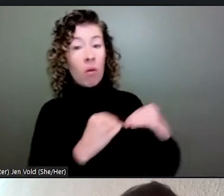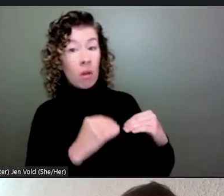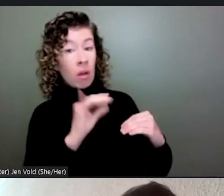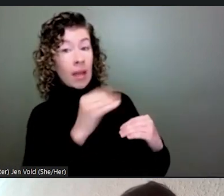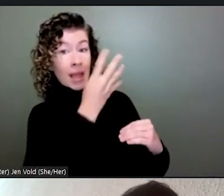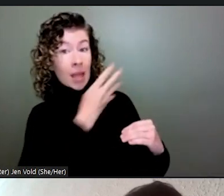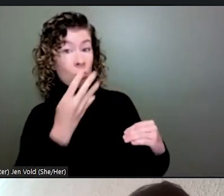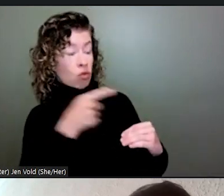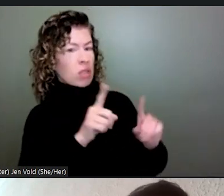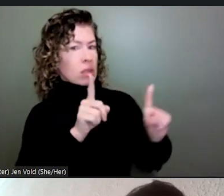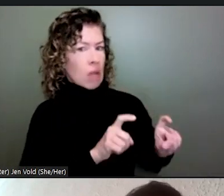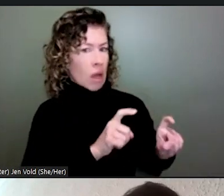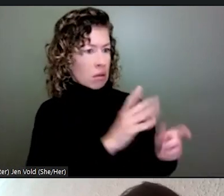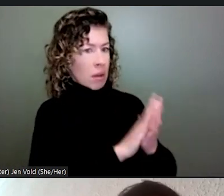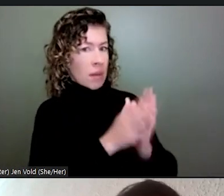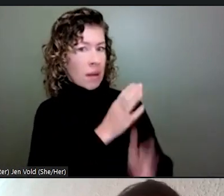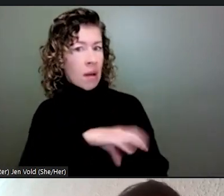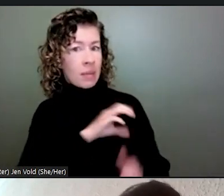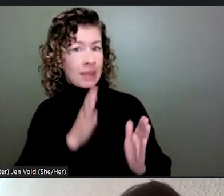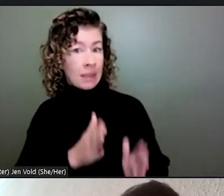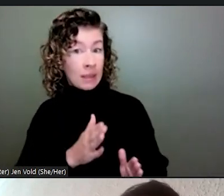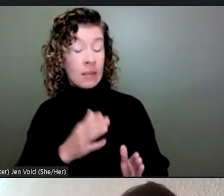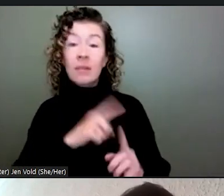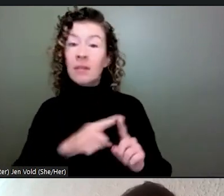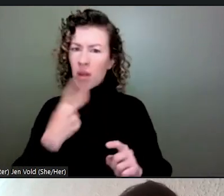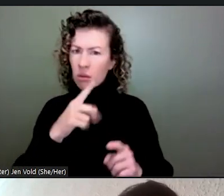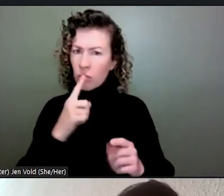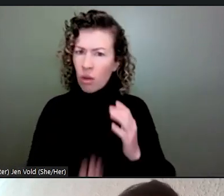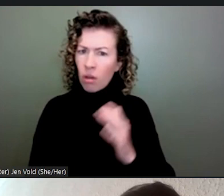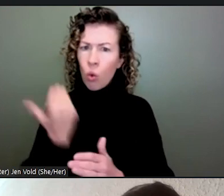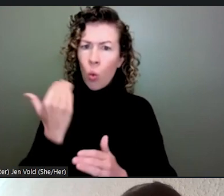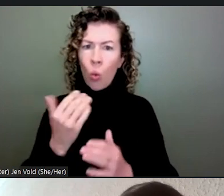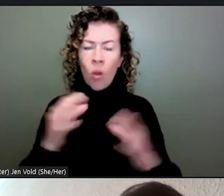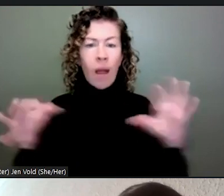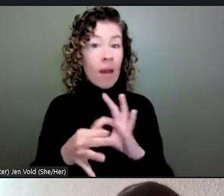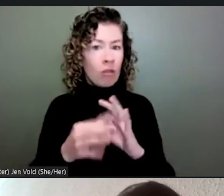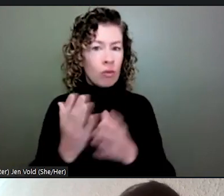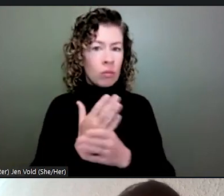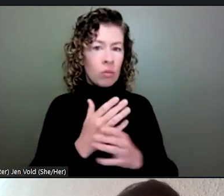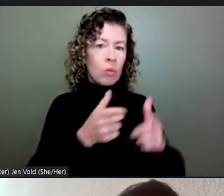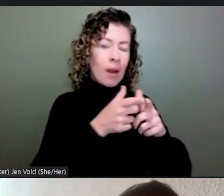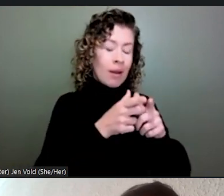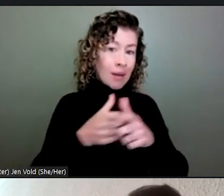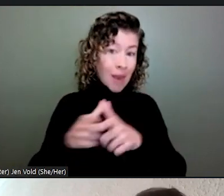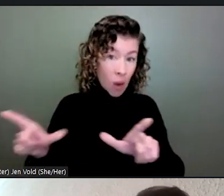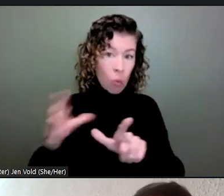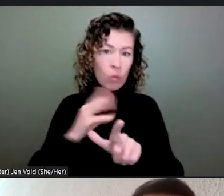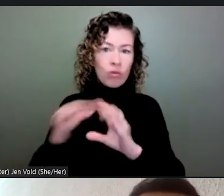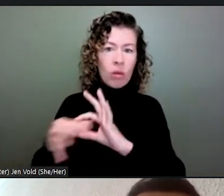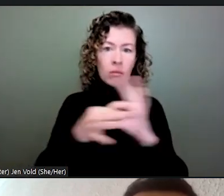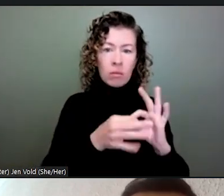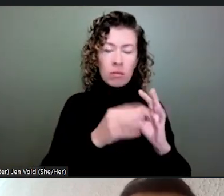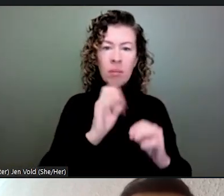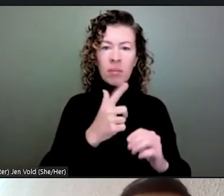but we've seen a real renewal, basically, of the connection between language and in relation to being a legitimate citizen.